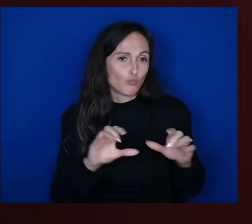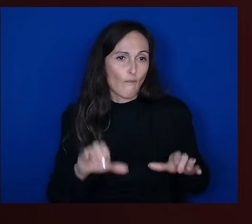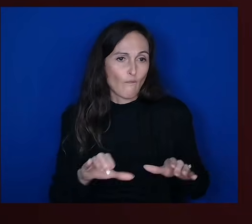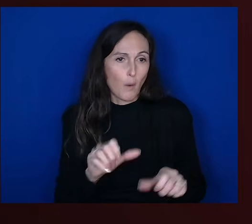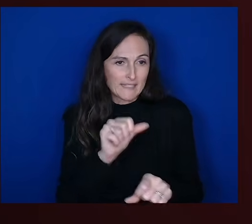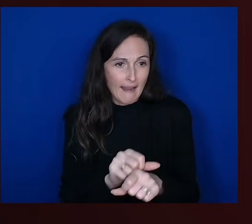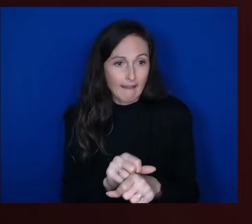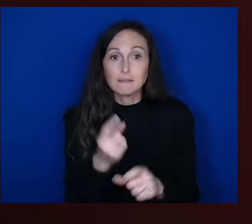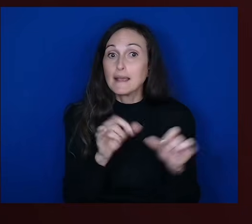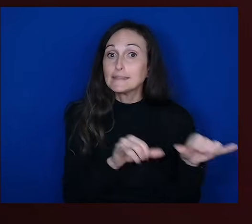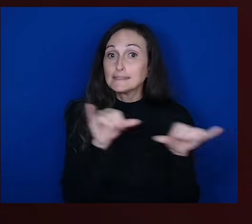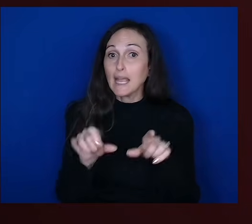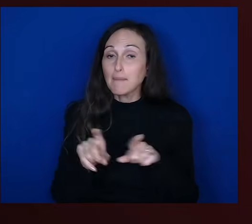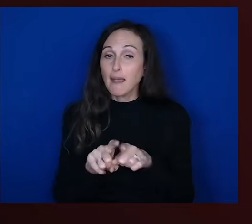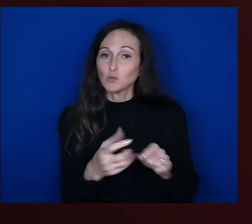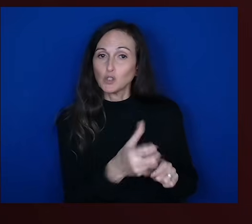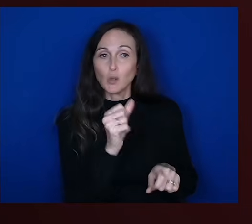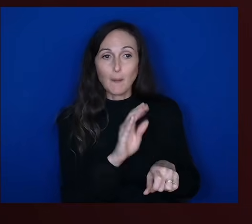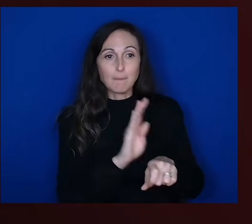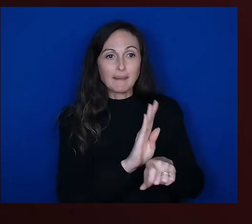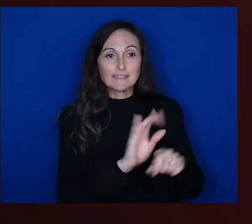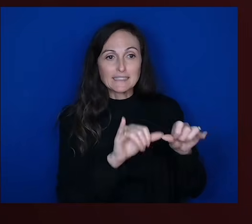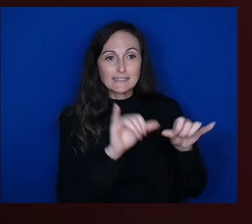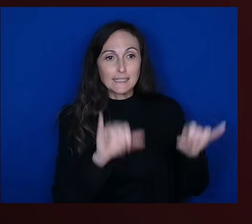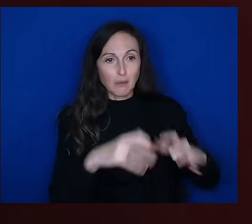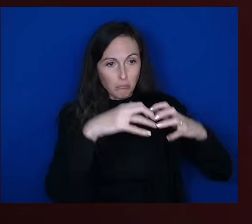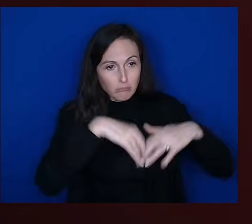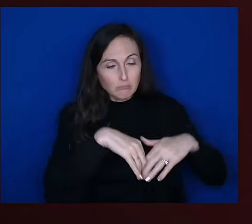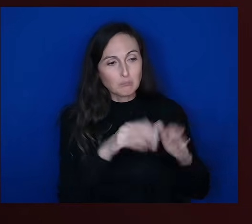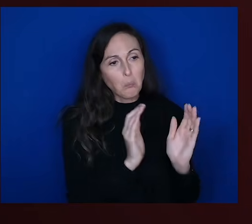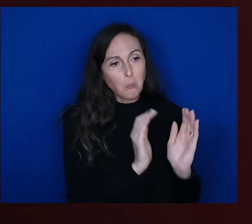business systems and broke them down into microservices,